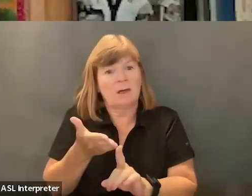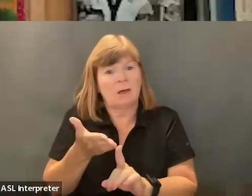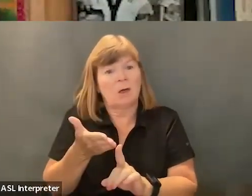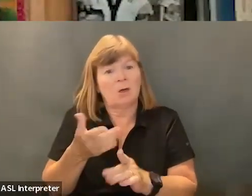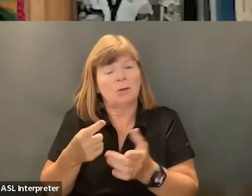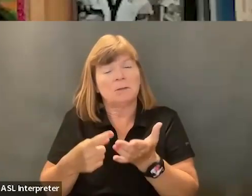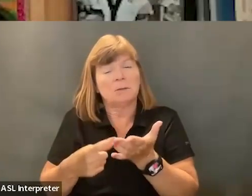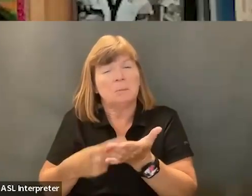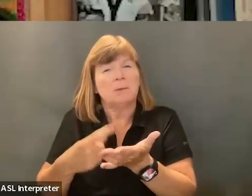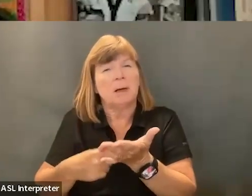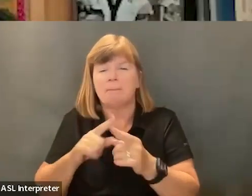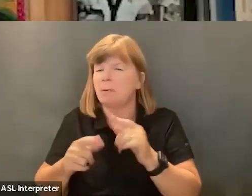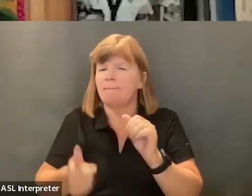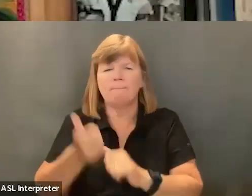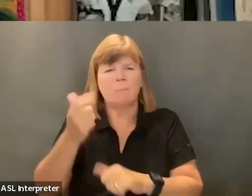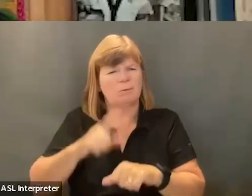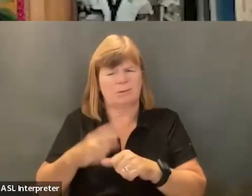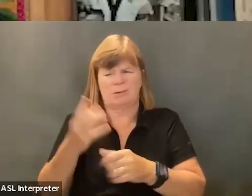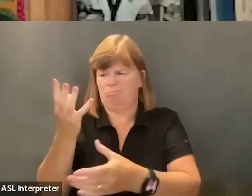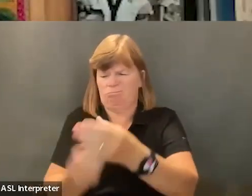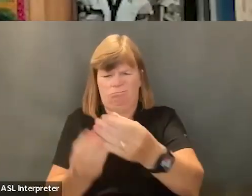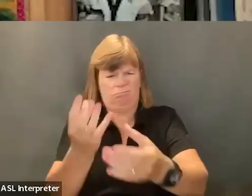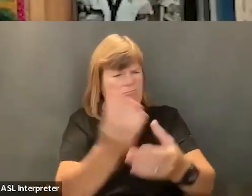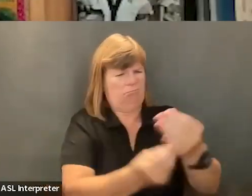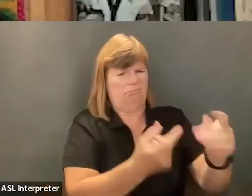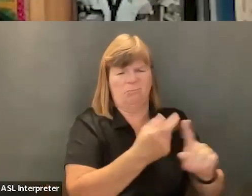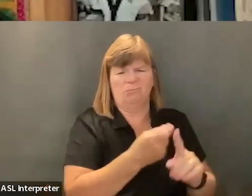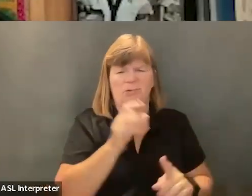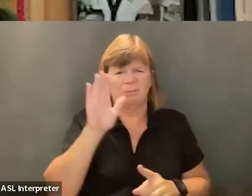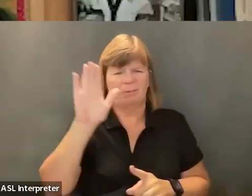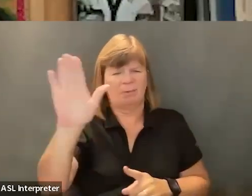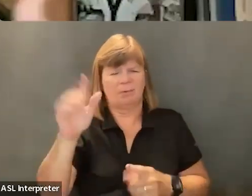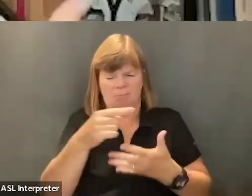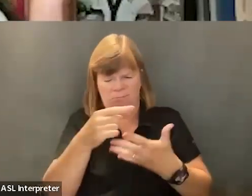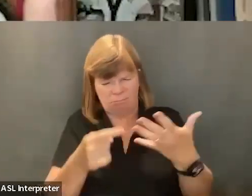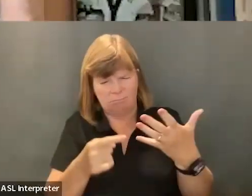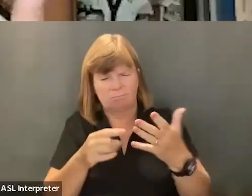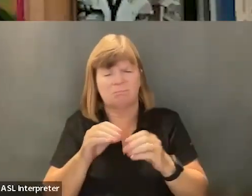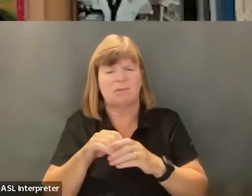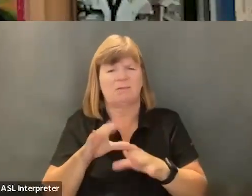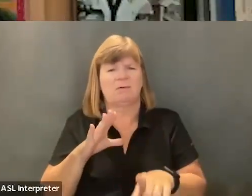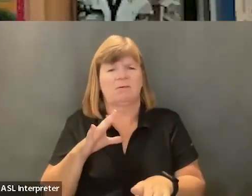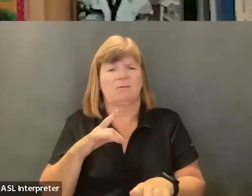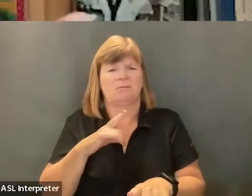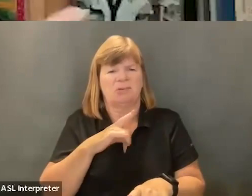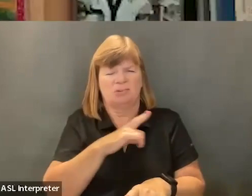missing from the legislation and so I think about those pieces those critical pieces to